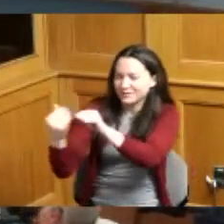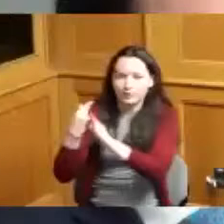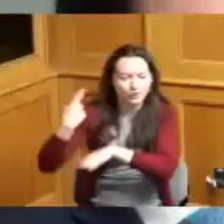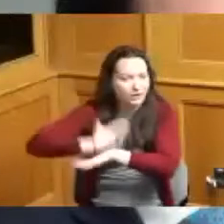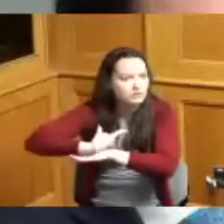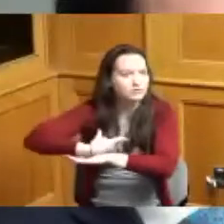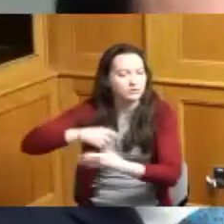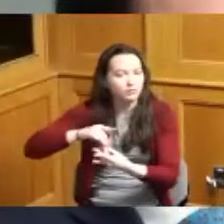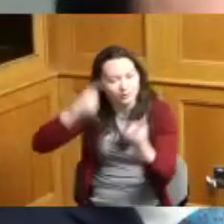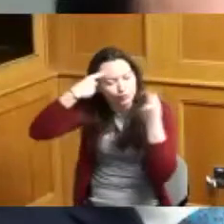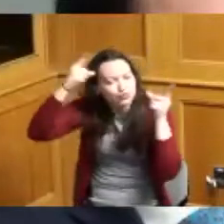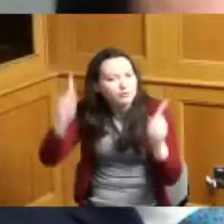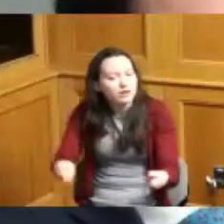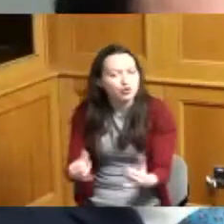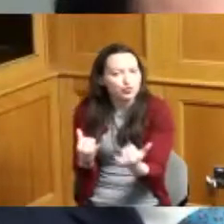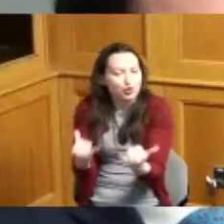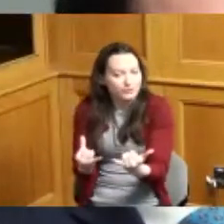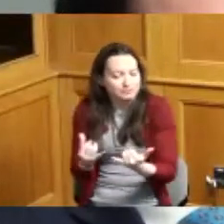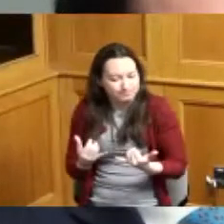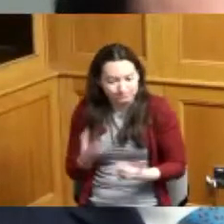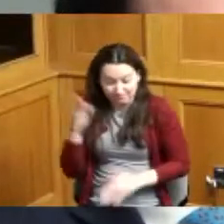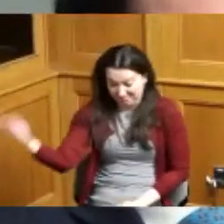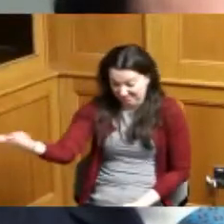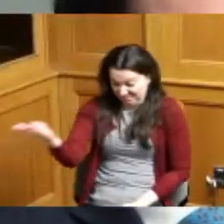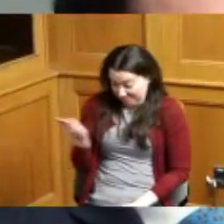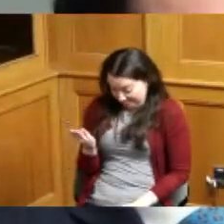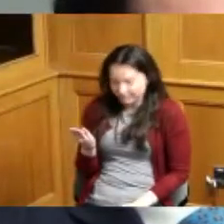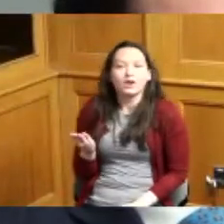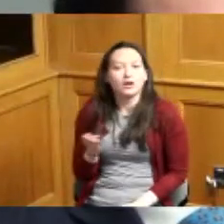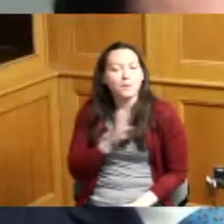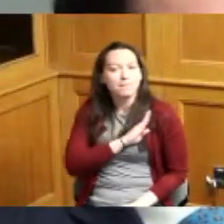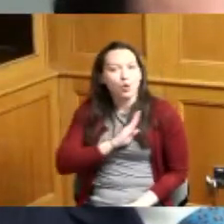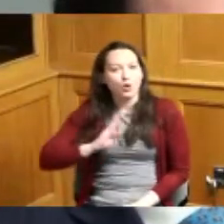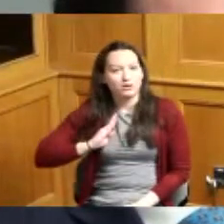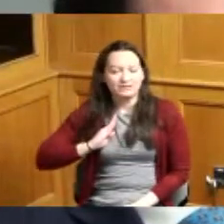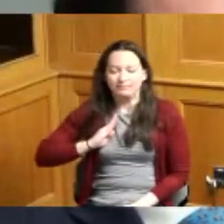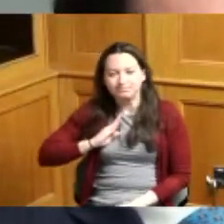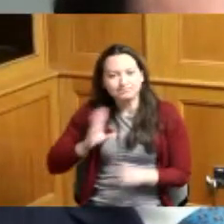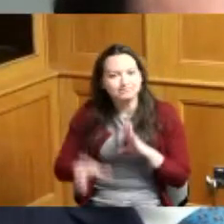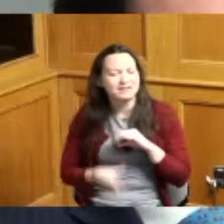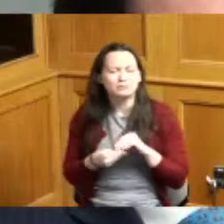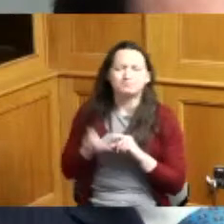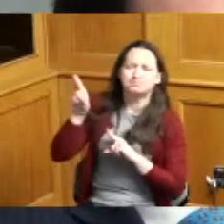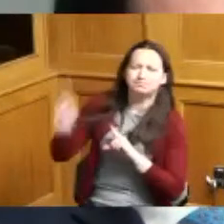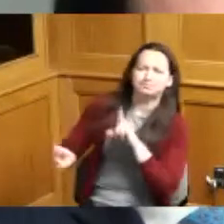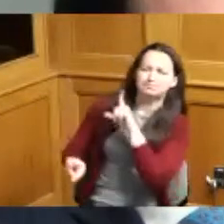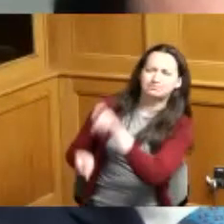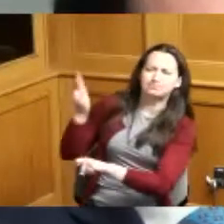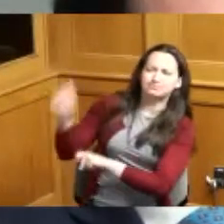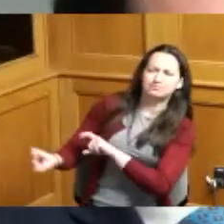on the agreement that currently exists uh the board had some additional questions um that